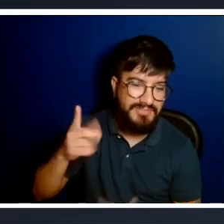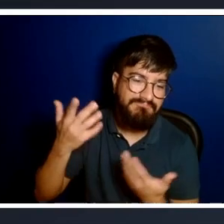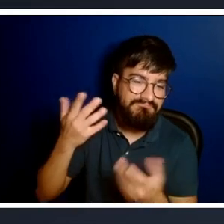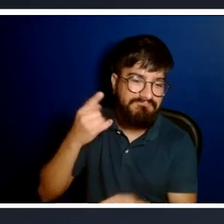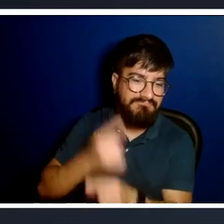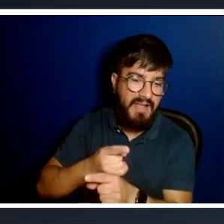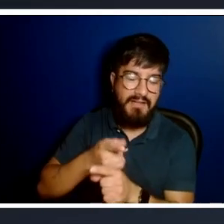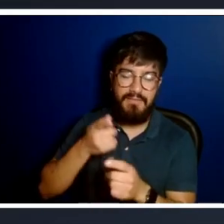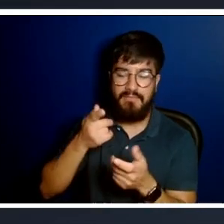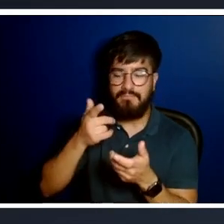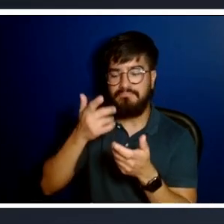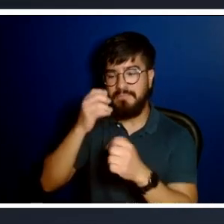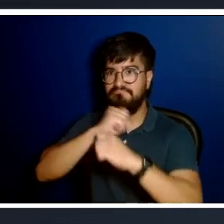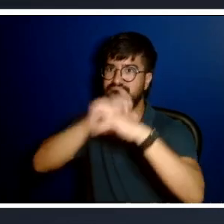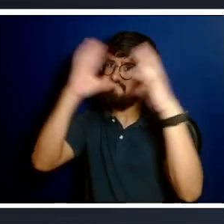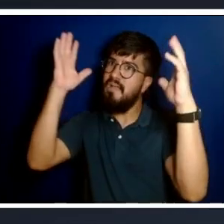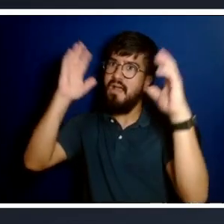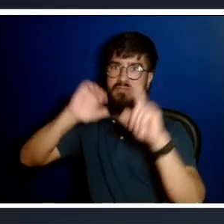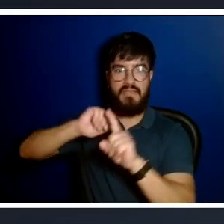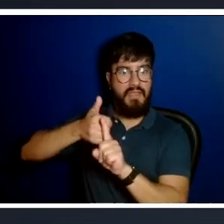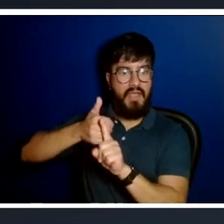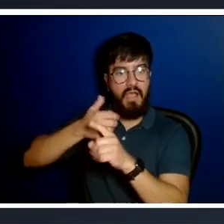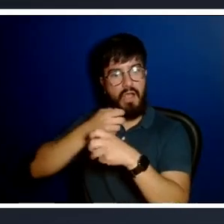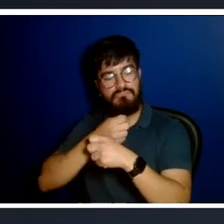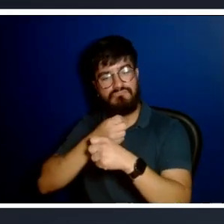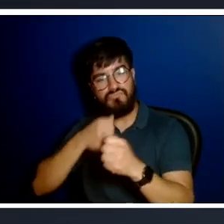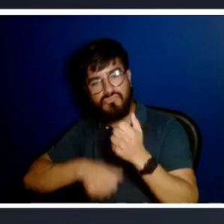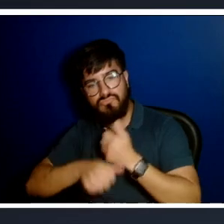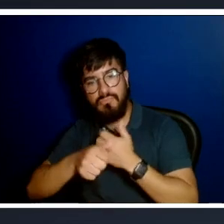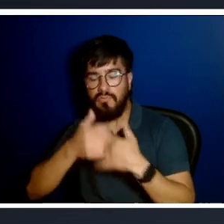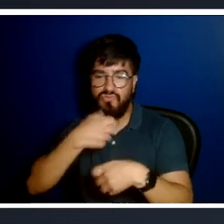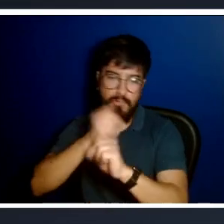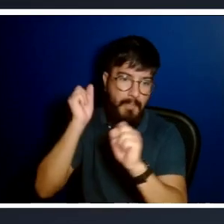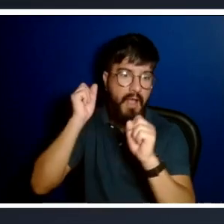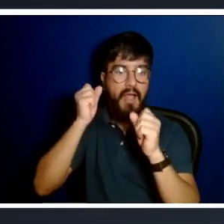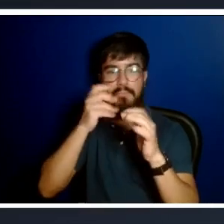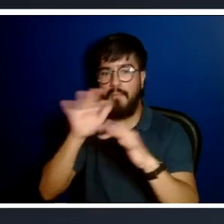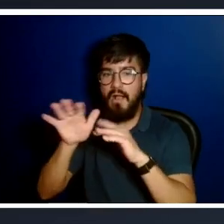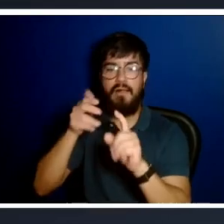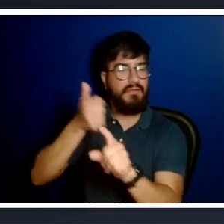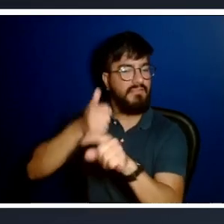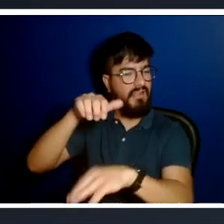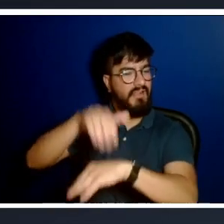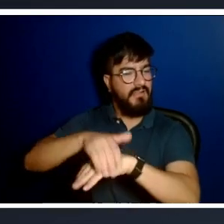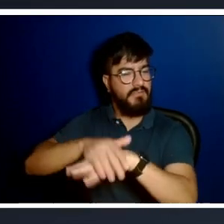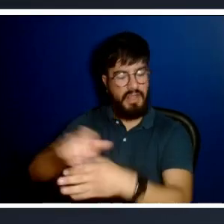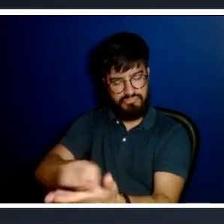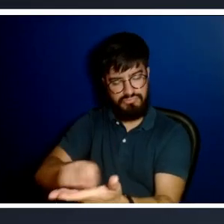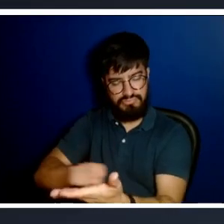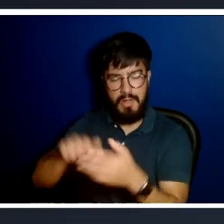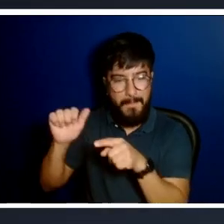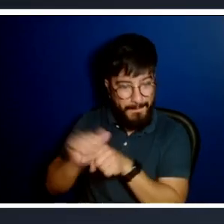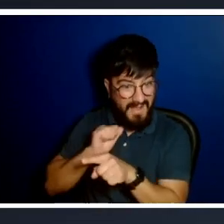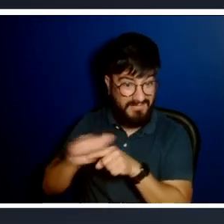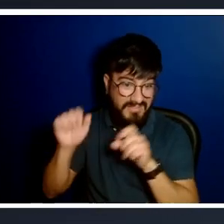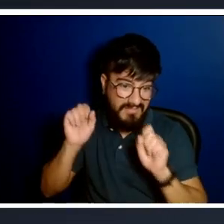and get some English and writing practice that way. Alright. Next think we'll toss it over to